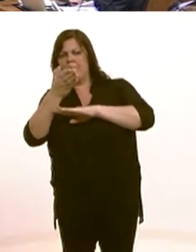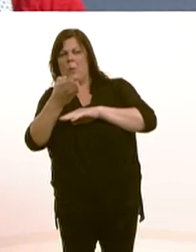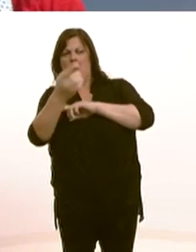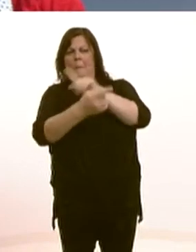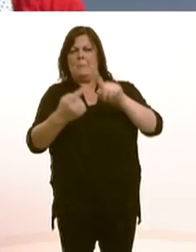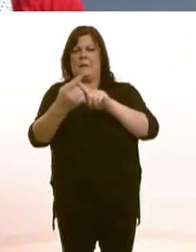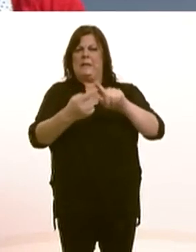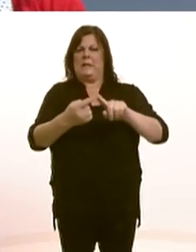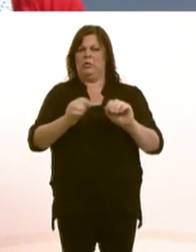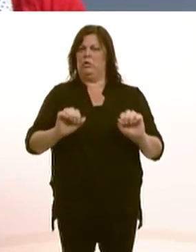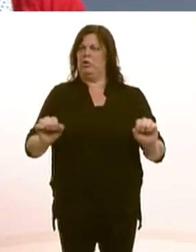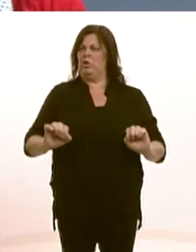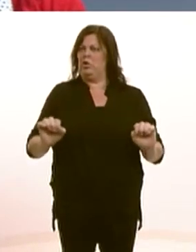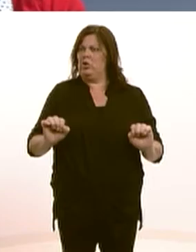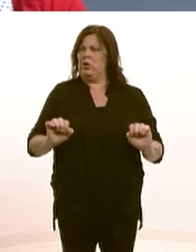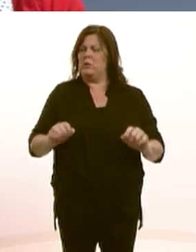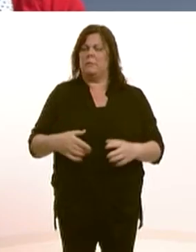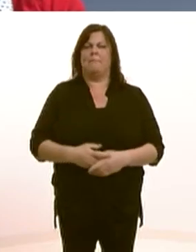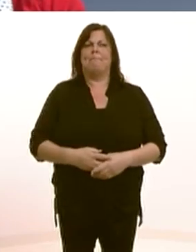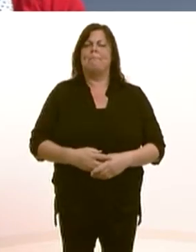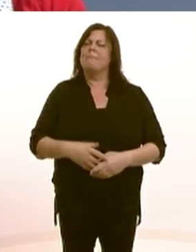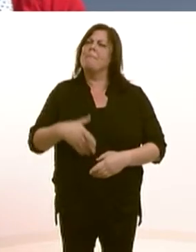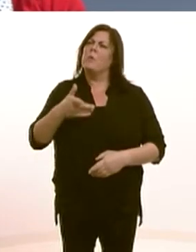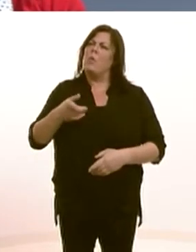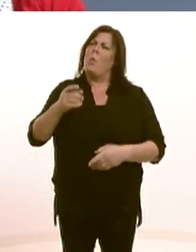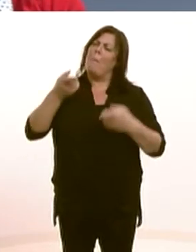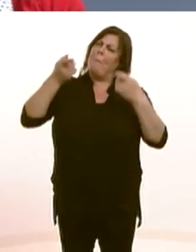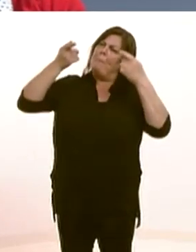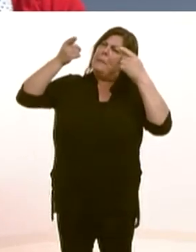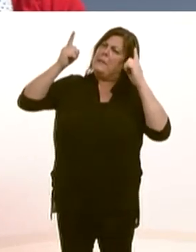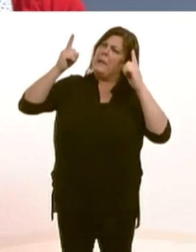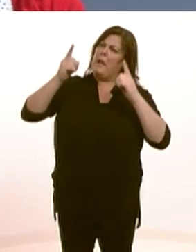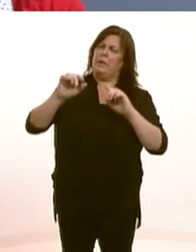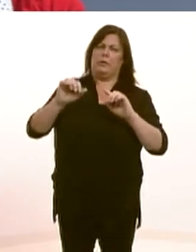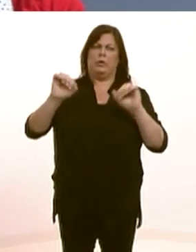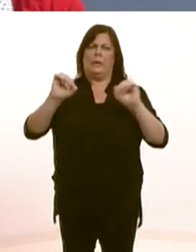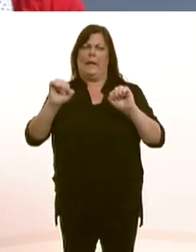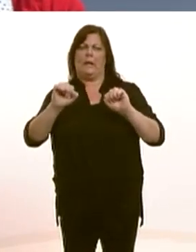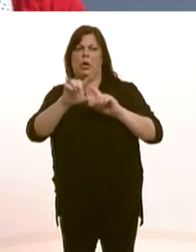So, First Minister, isnít the real reason that youíve not appointed a Brexit Minister